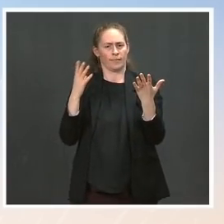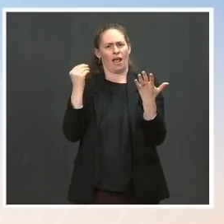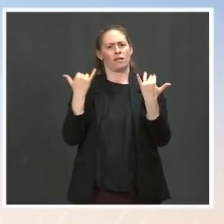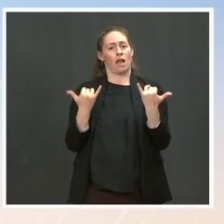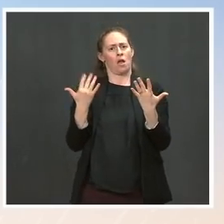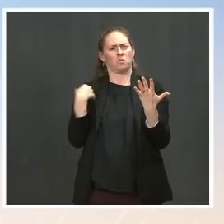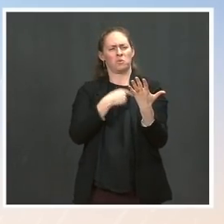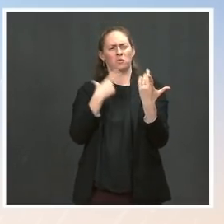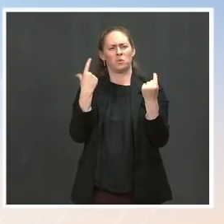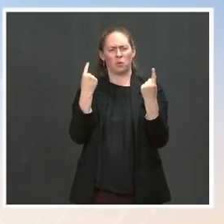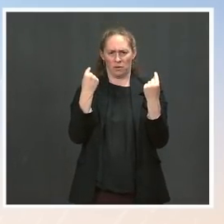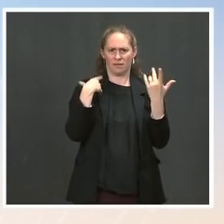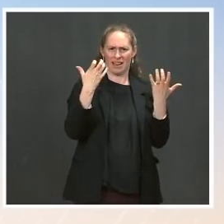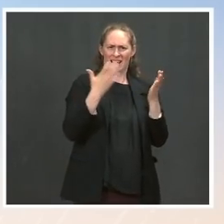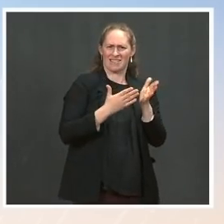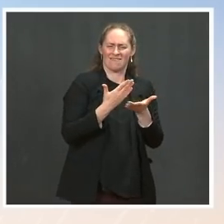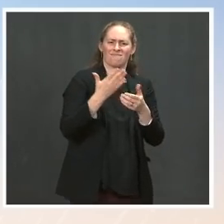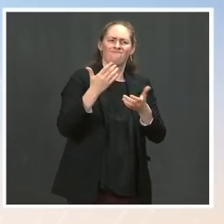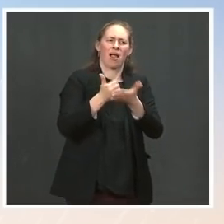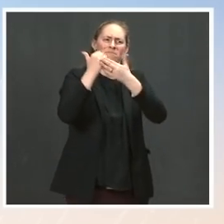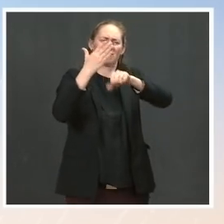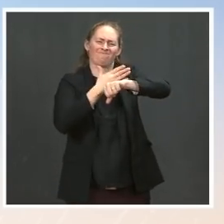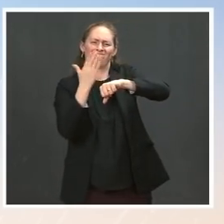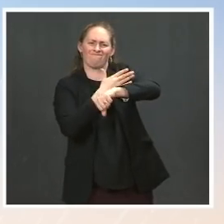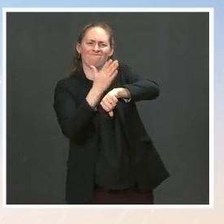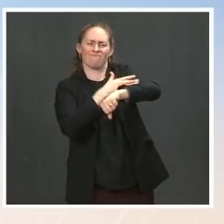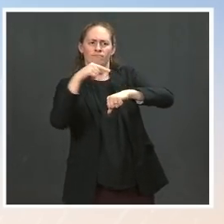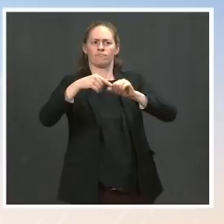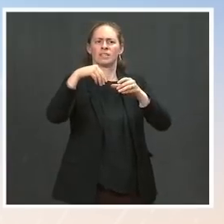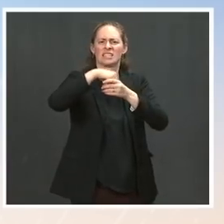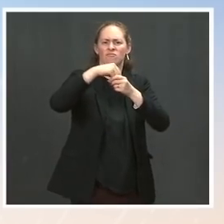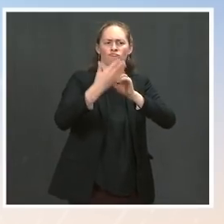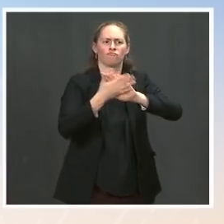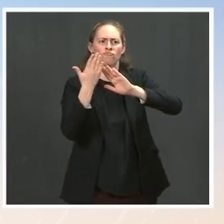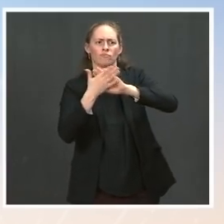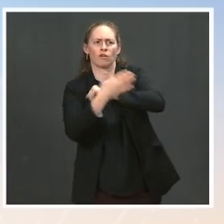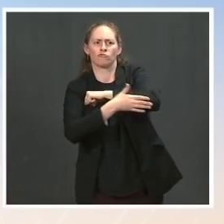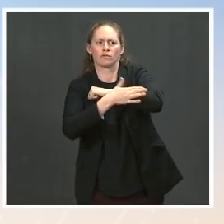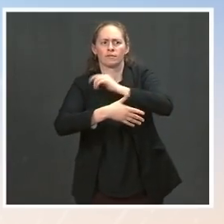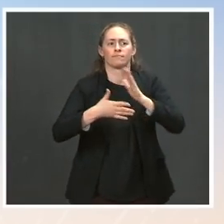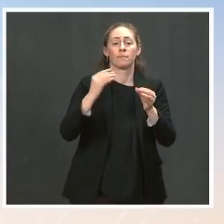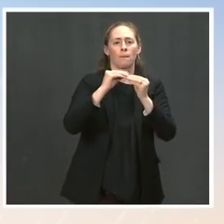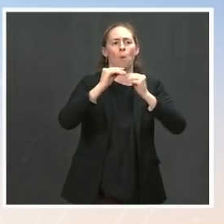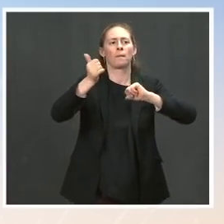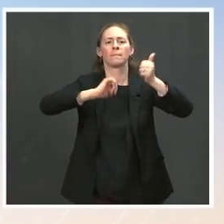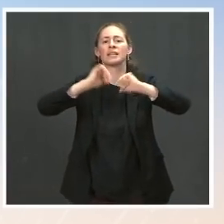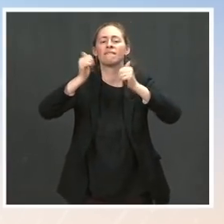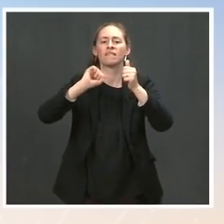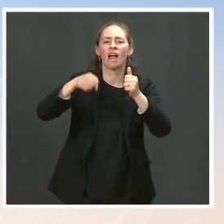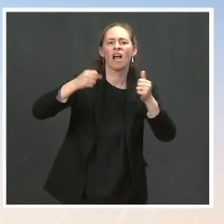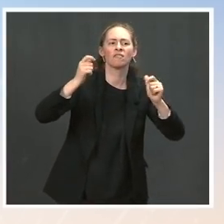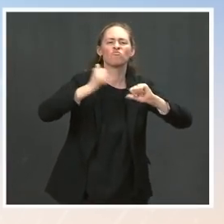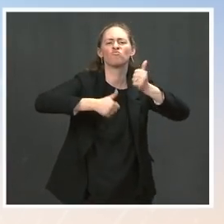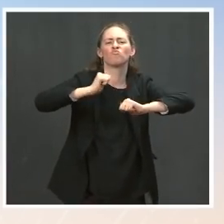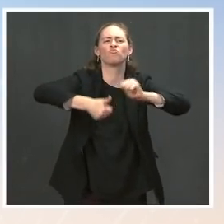invest in our nation's infrastructure, and do that in a way that will help us compete over the long term and help us have jobs for the future.